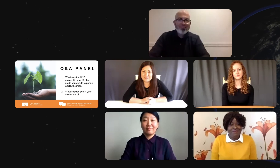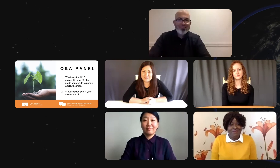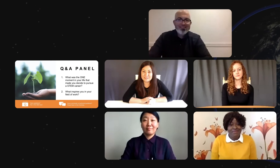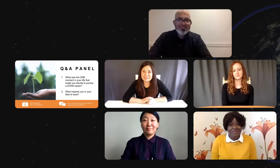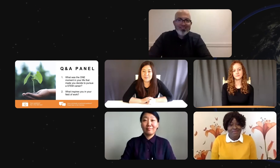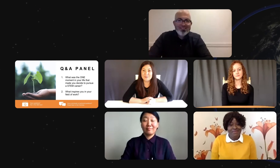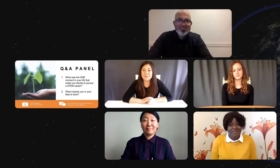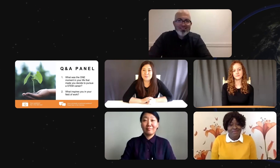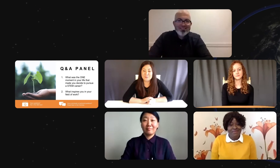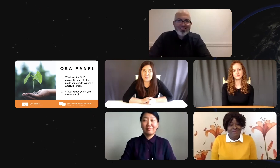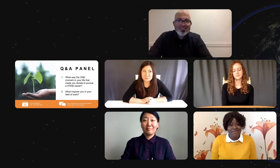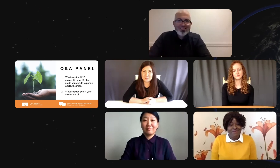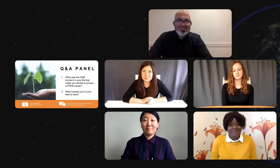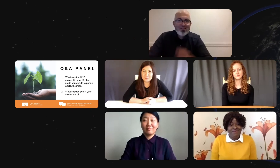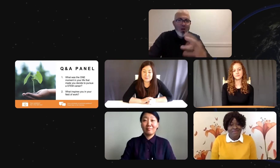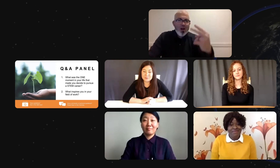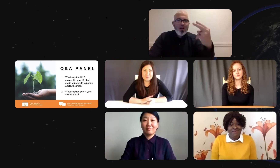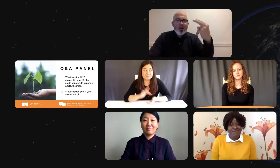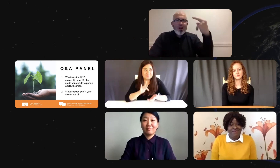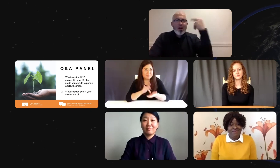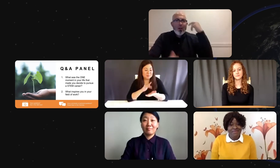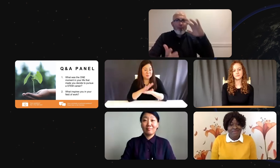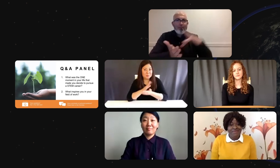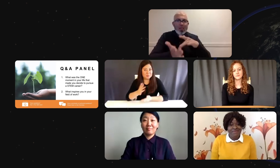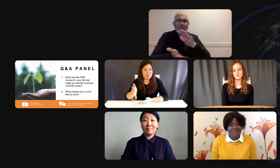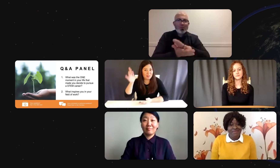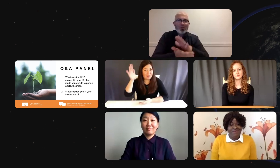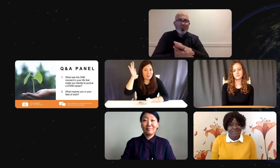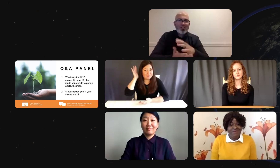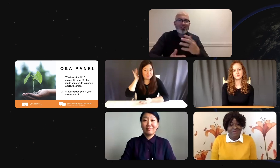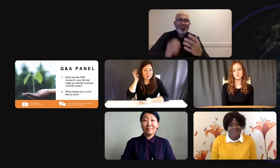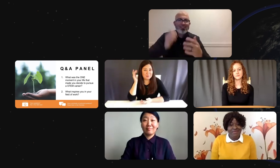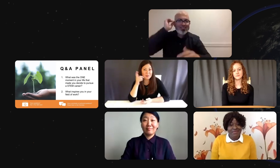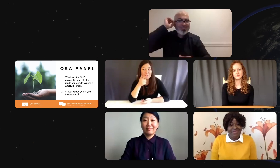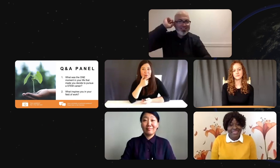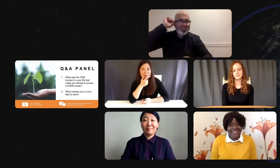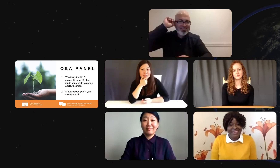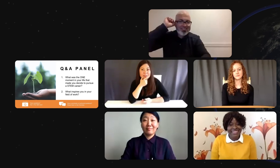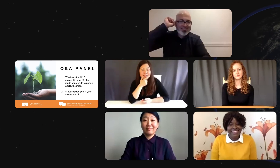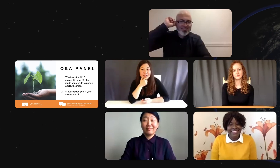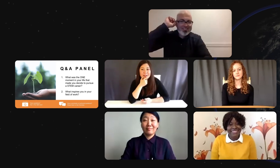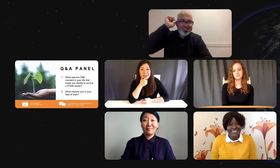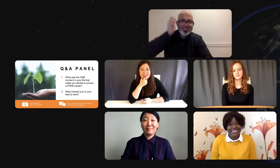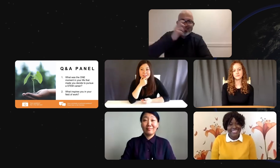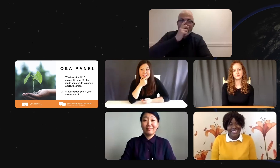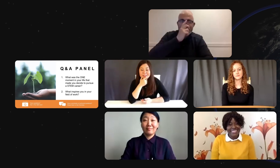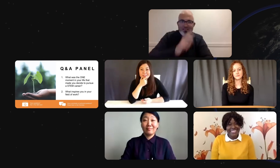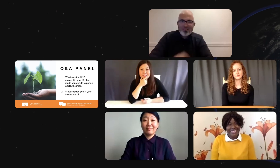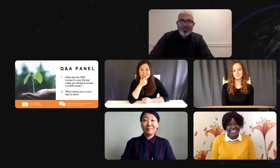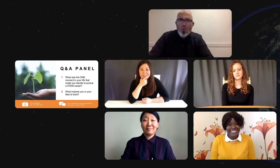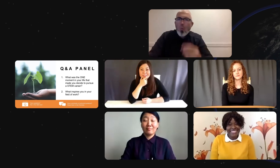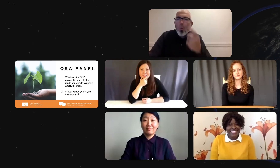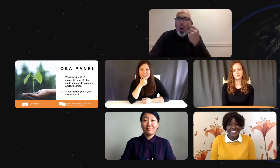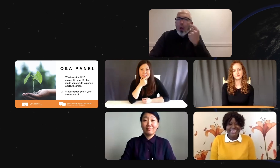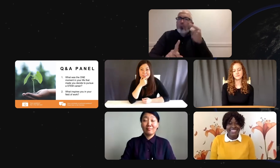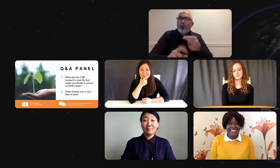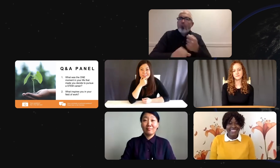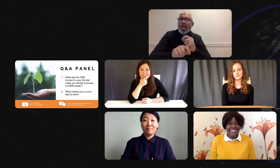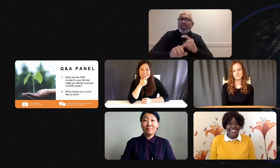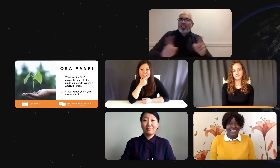Middle school was a long time ago!